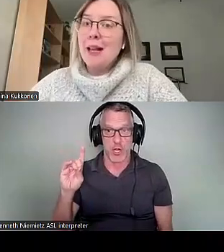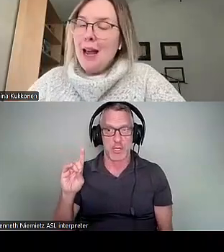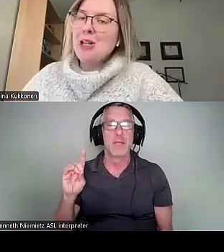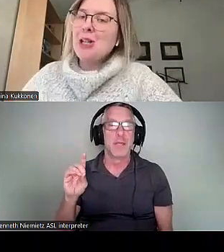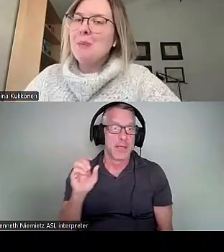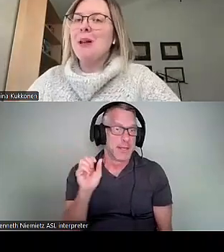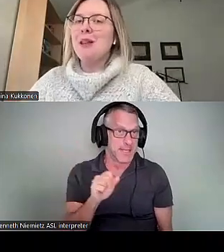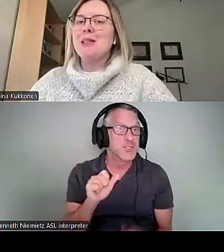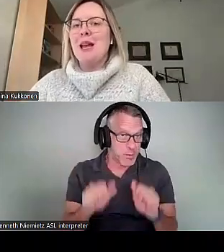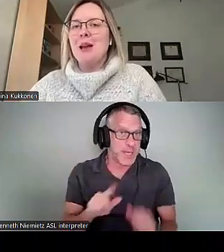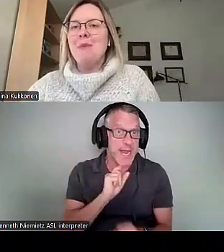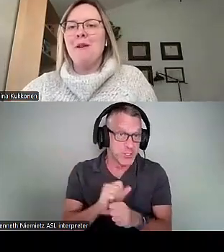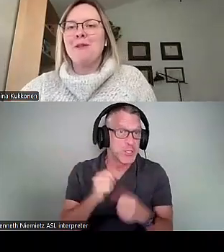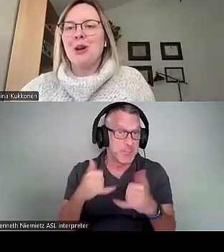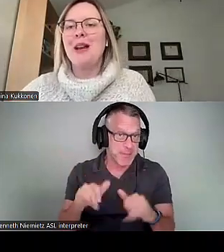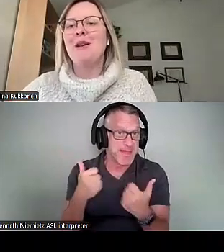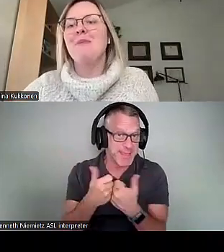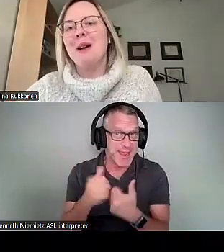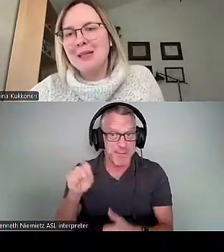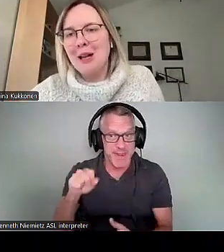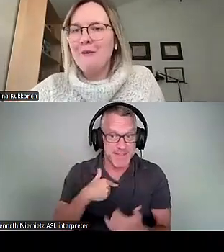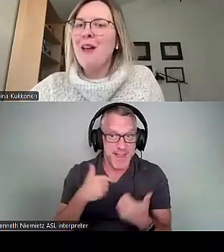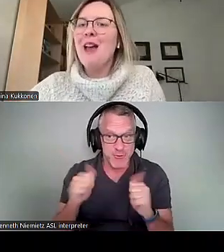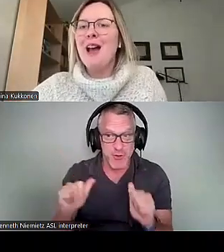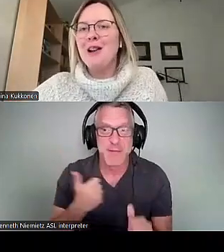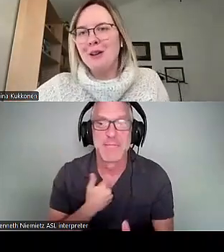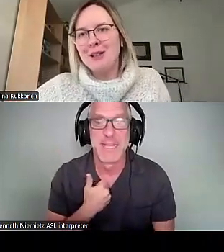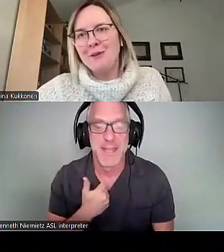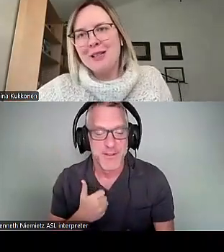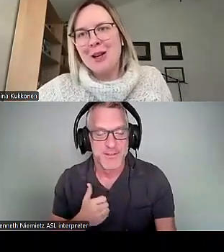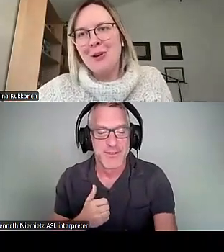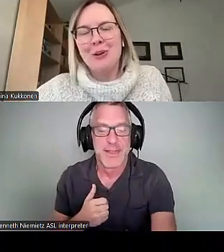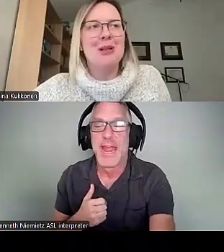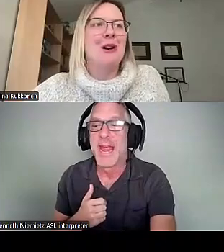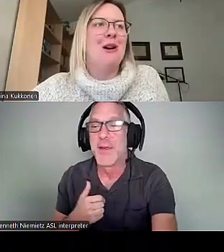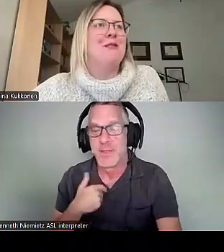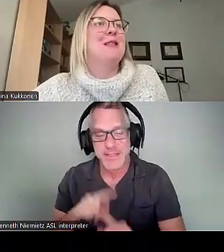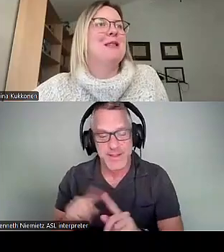can actually play this game. I've tried it myself and with different stakeholders at conferences,